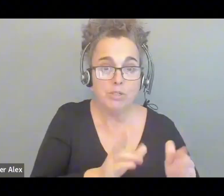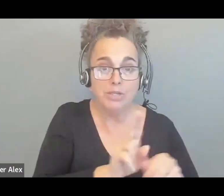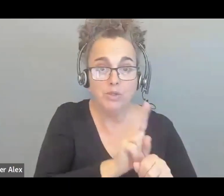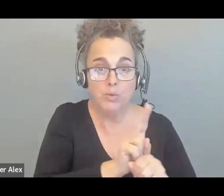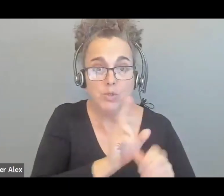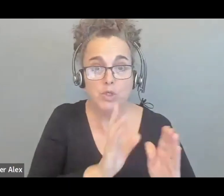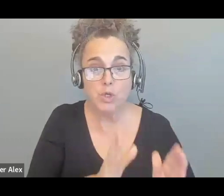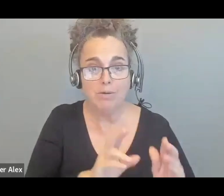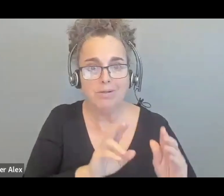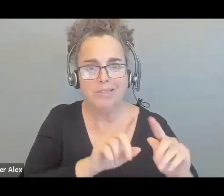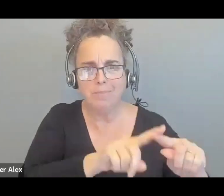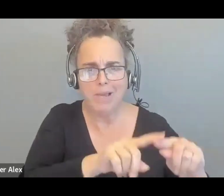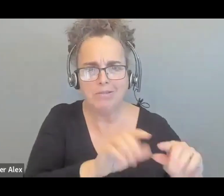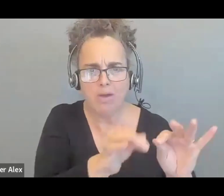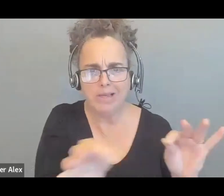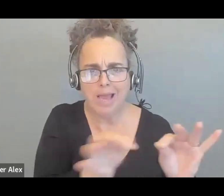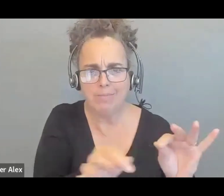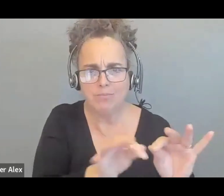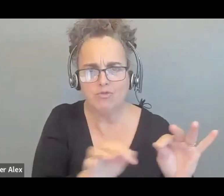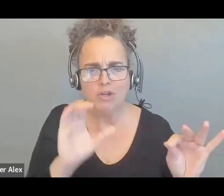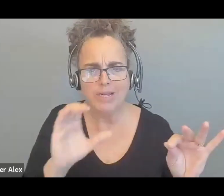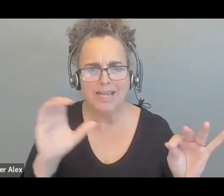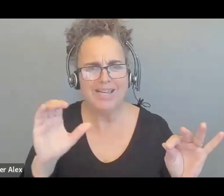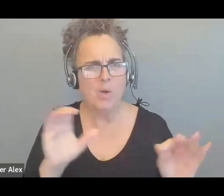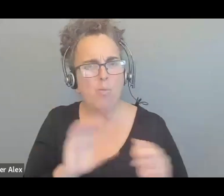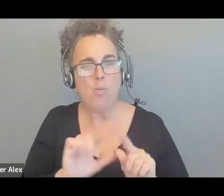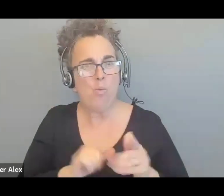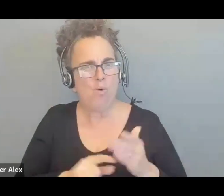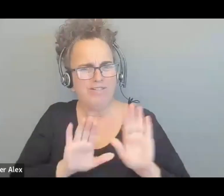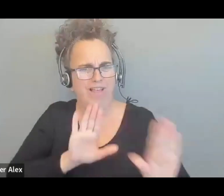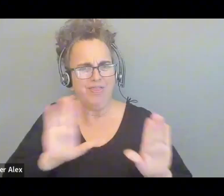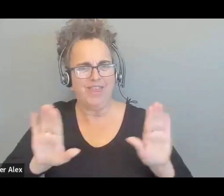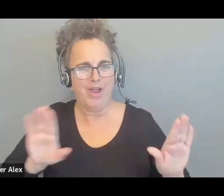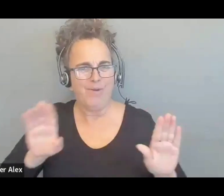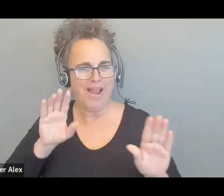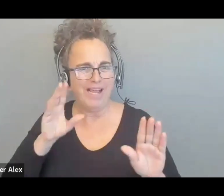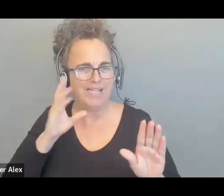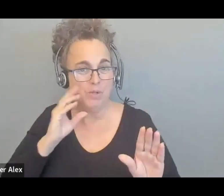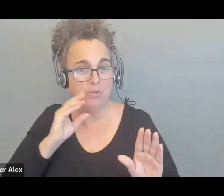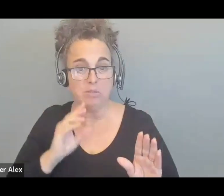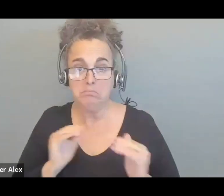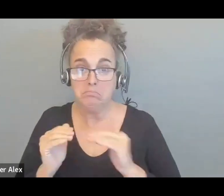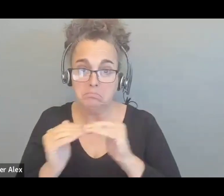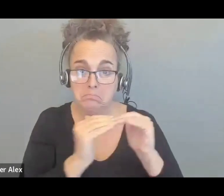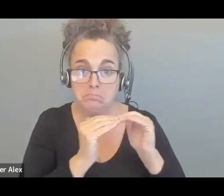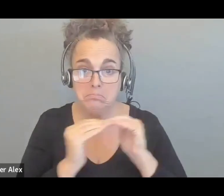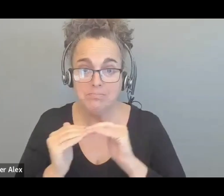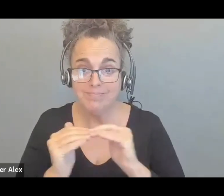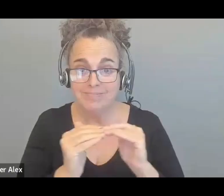what their experience is like. And is it just as effective as the experience